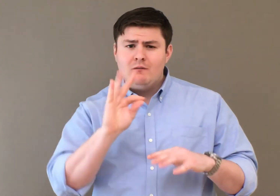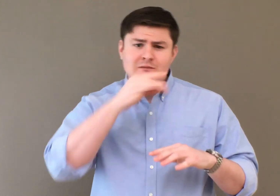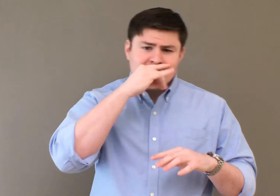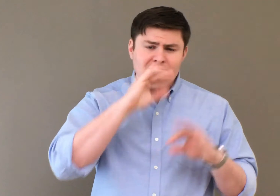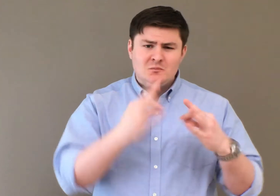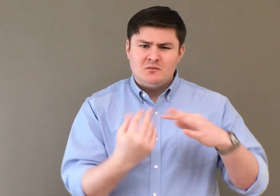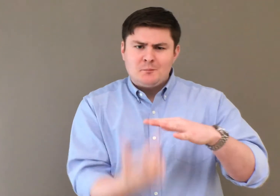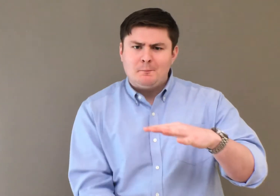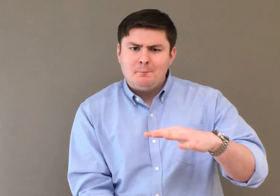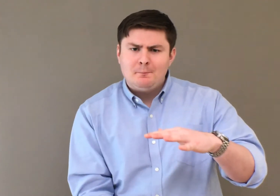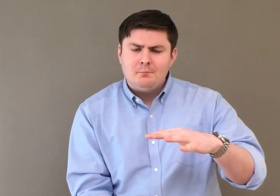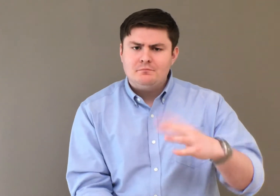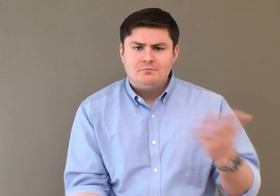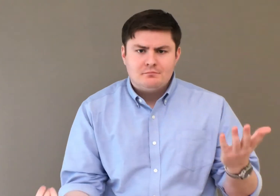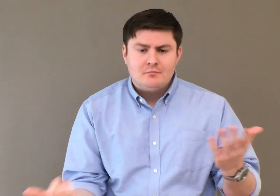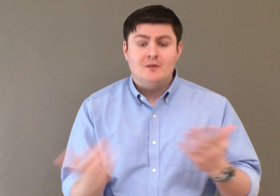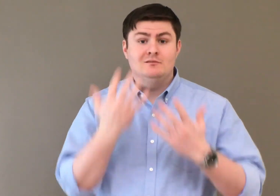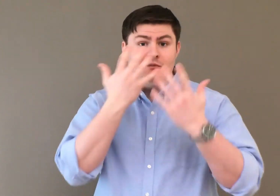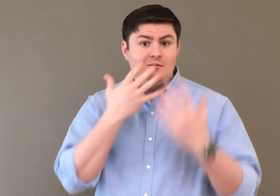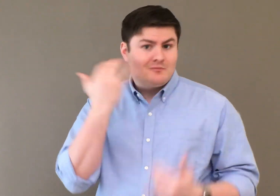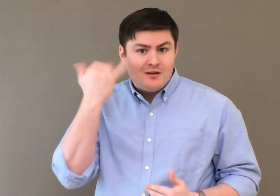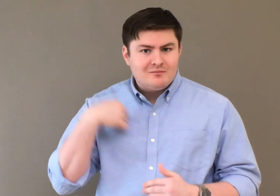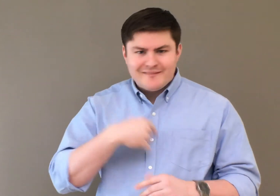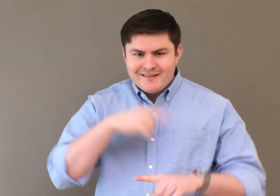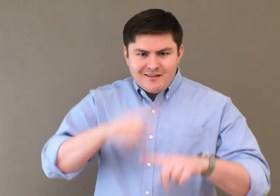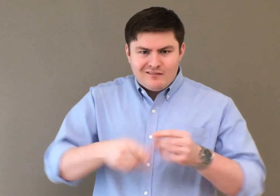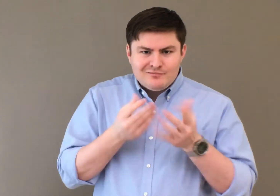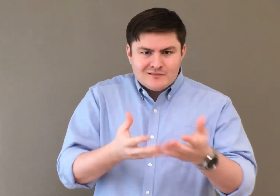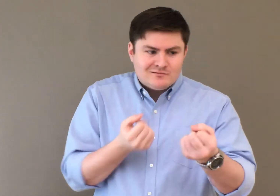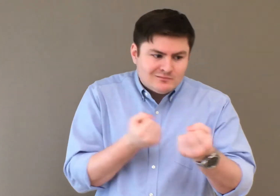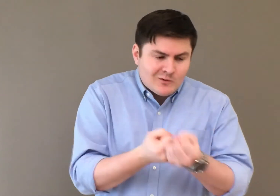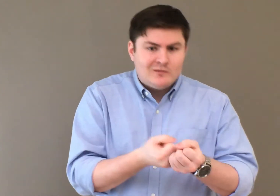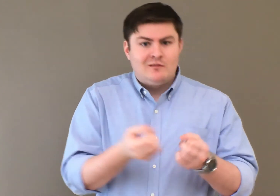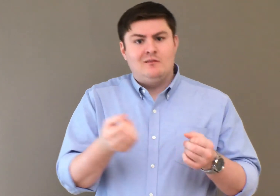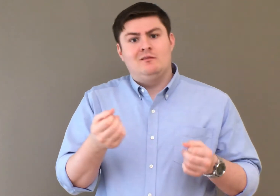never develop a targeted intervention plan to prevent them falling behind in language